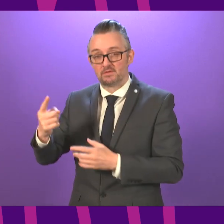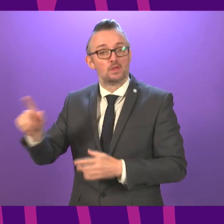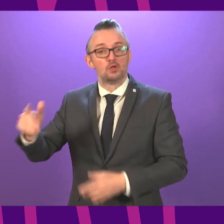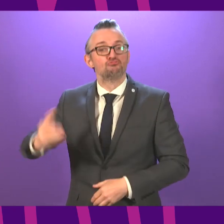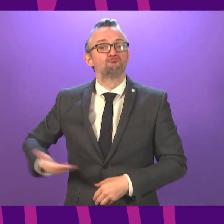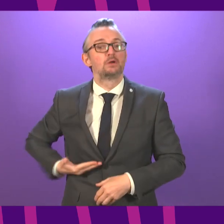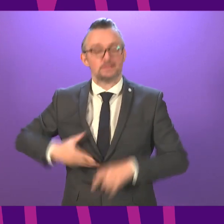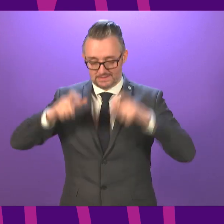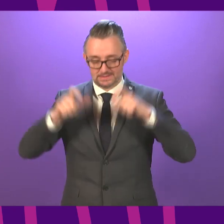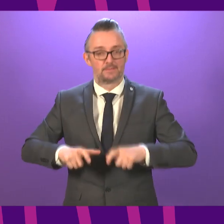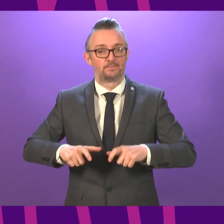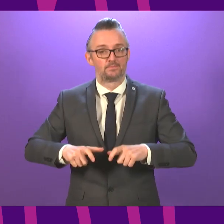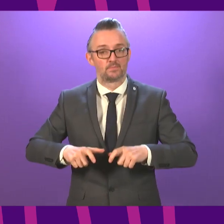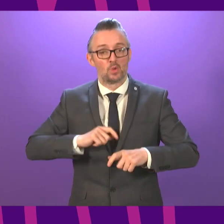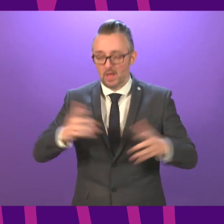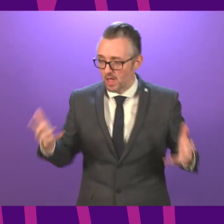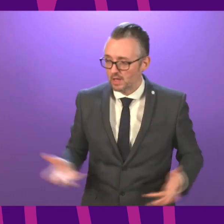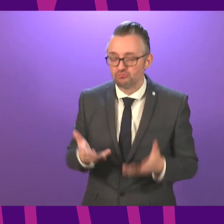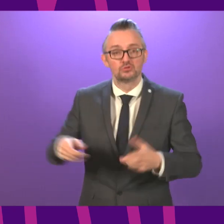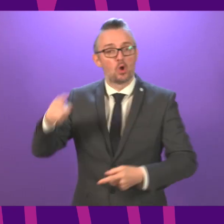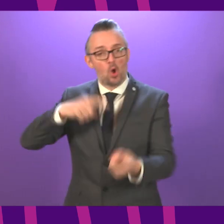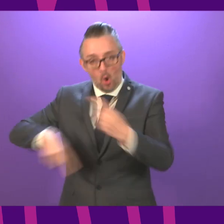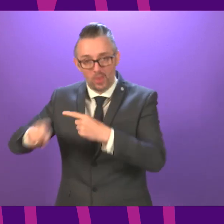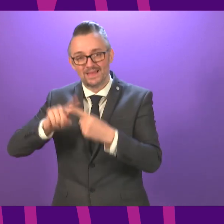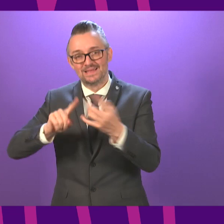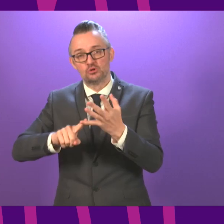citizens to apply to the Home Office’s settled status scheme in order to exercise that right.